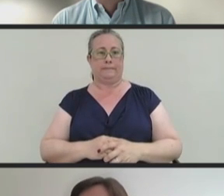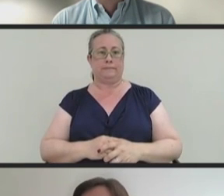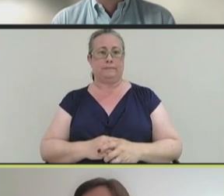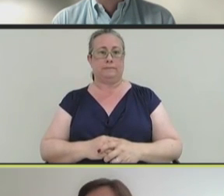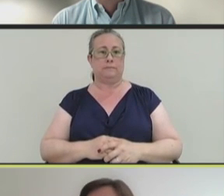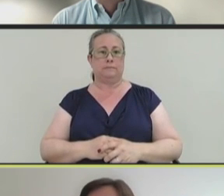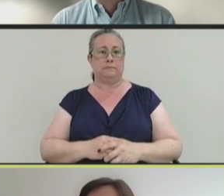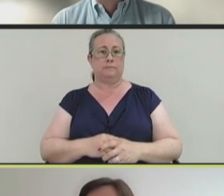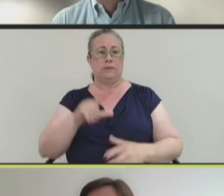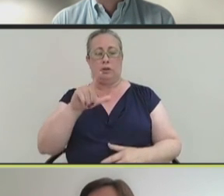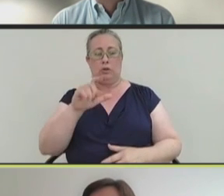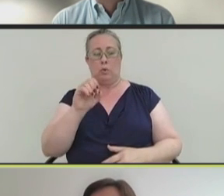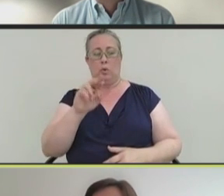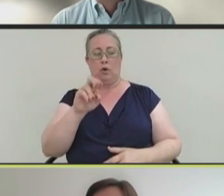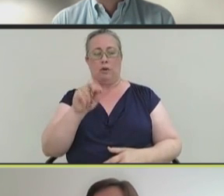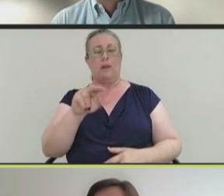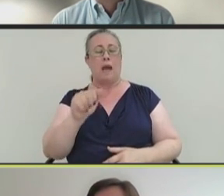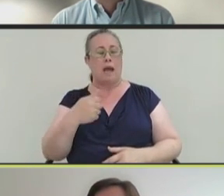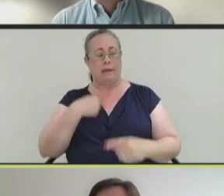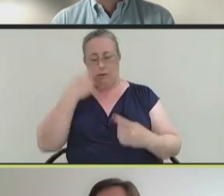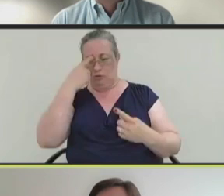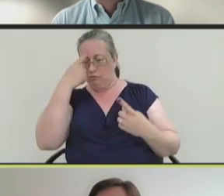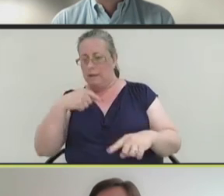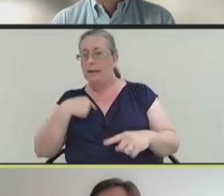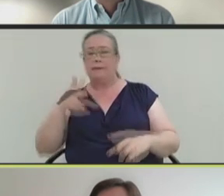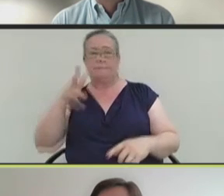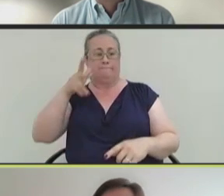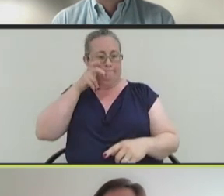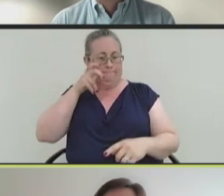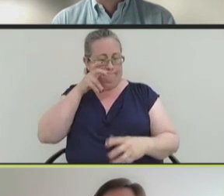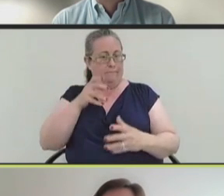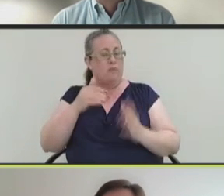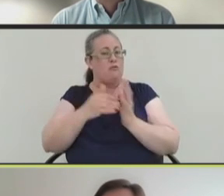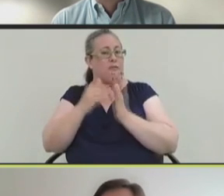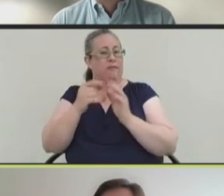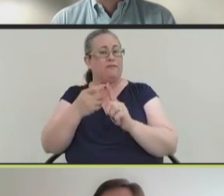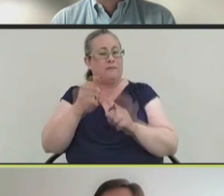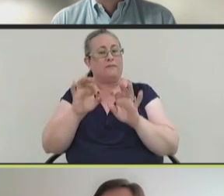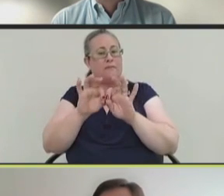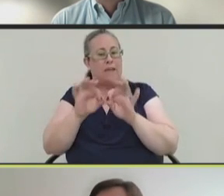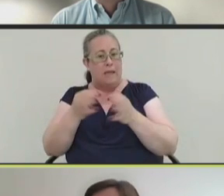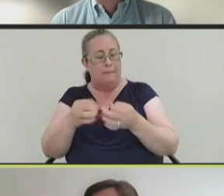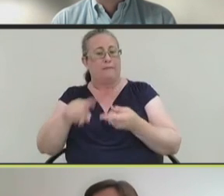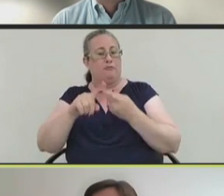Lorna Meldrum: I agree. I hear that a lot from friends, family, as well as people,